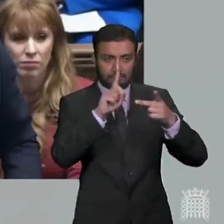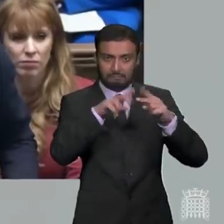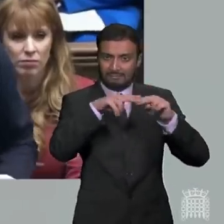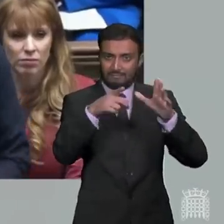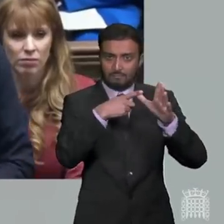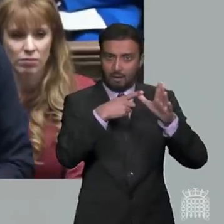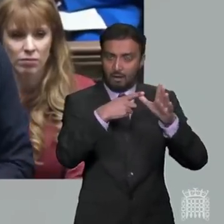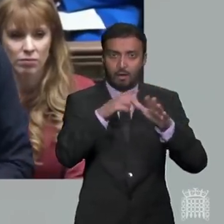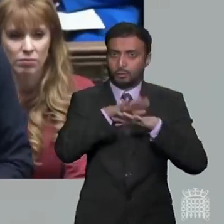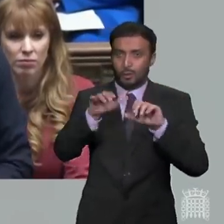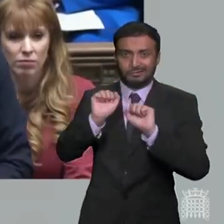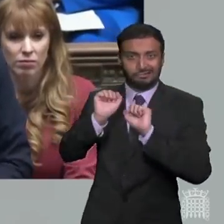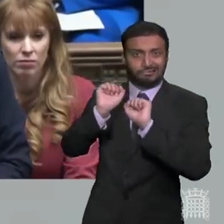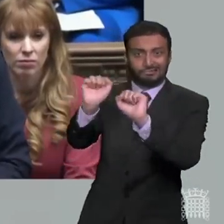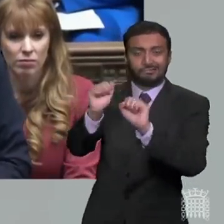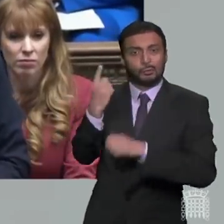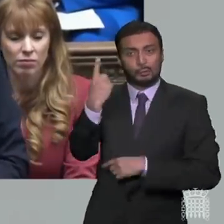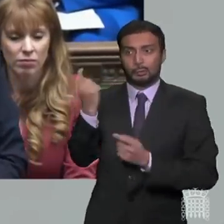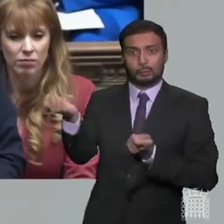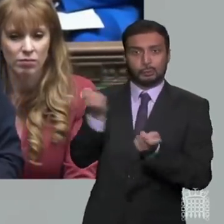belongs to everyone who loves football.